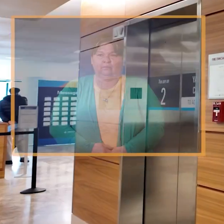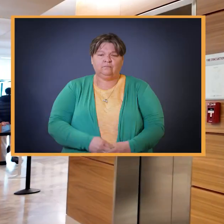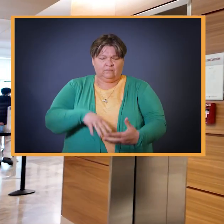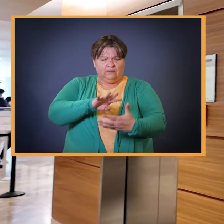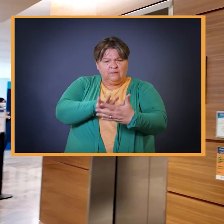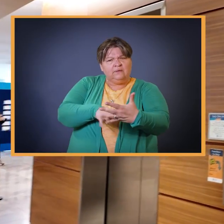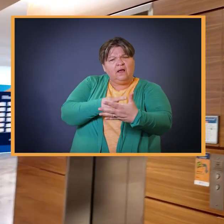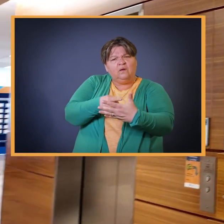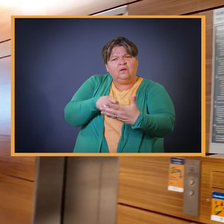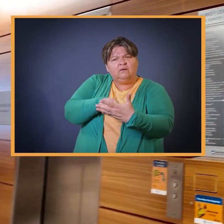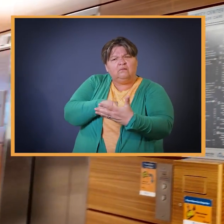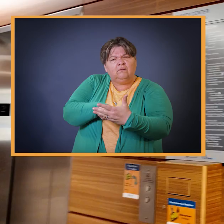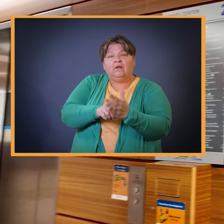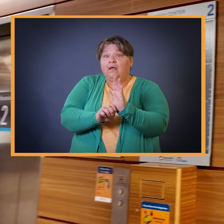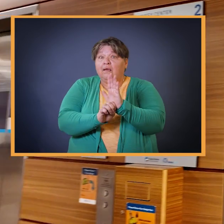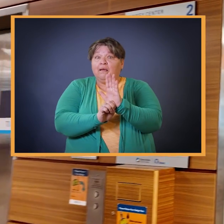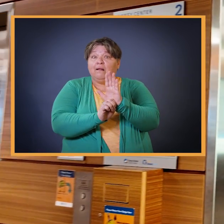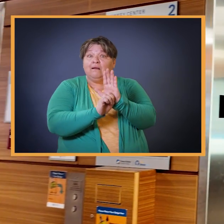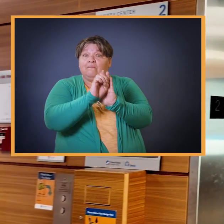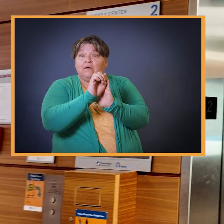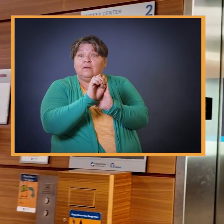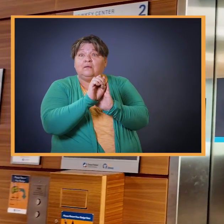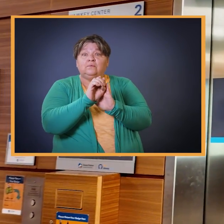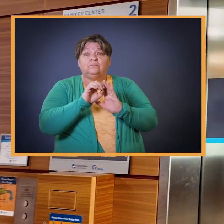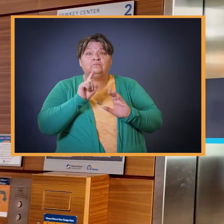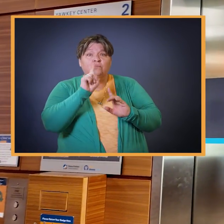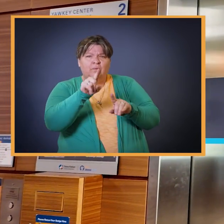Next, take the main elevator to your clinic floor.